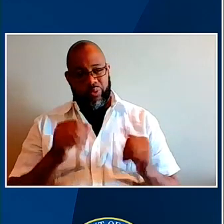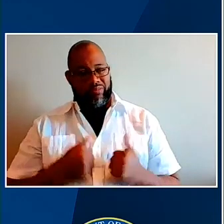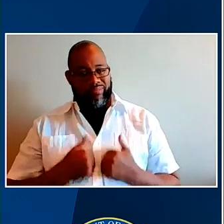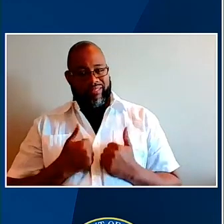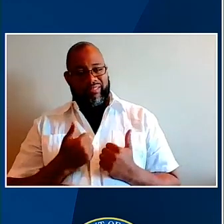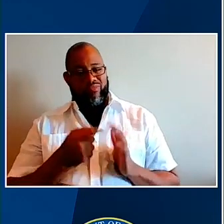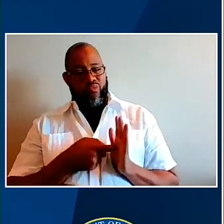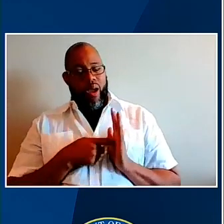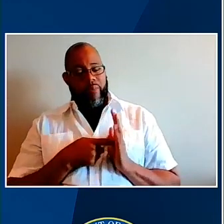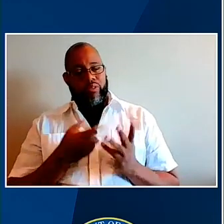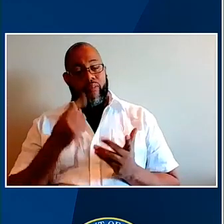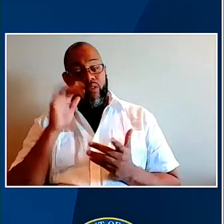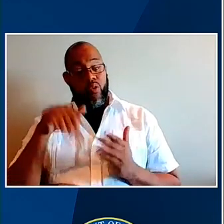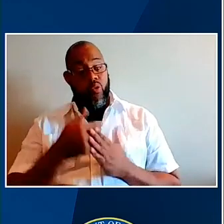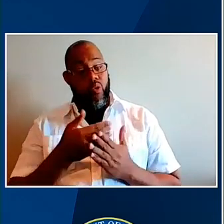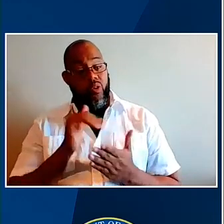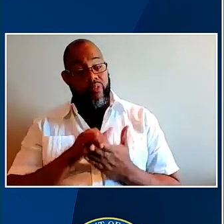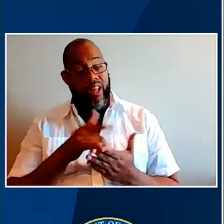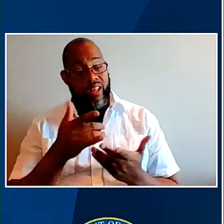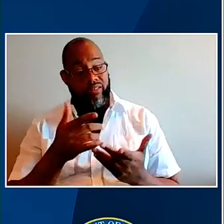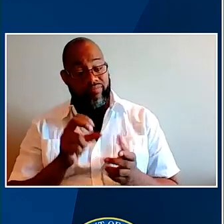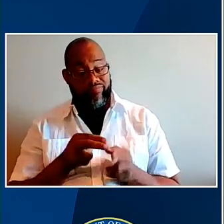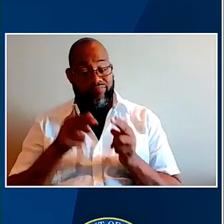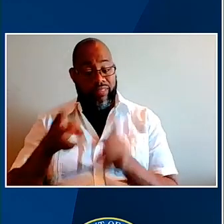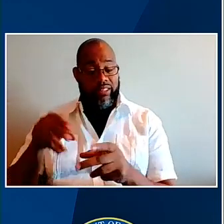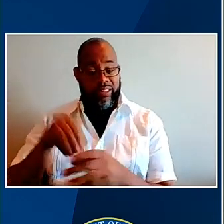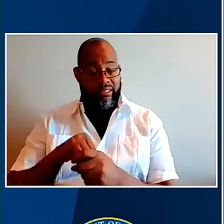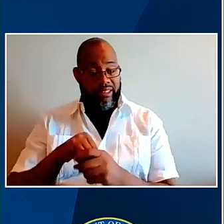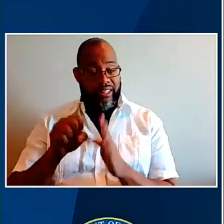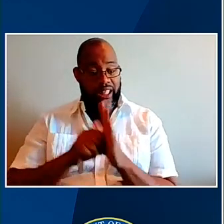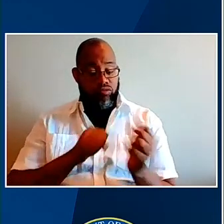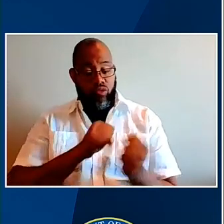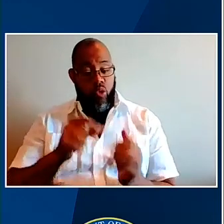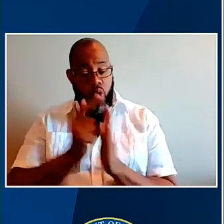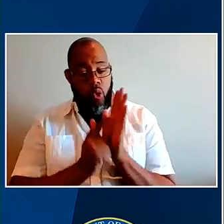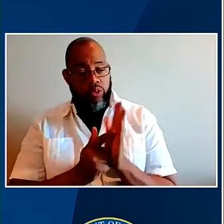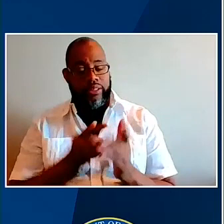So for all the ones that are supplanted in states with strong laws, there's not an